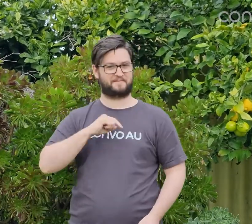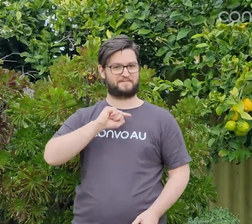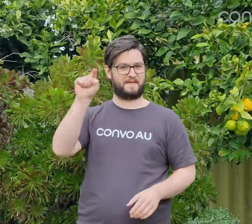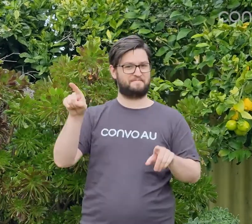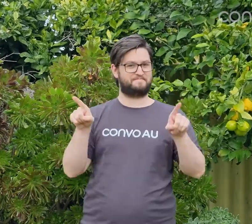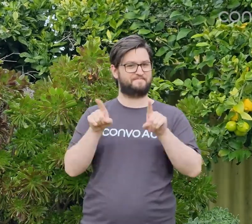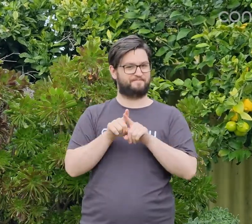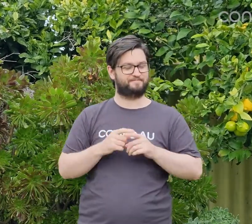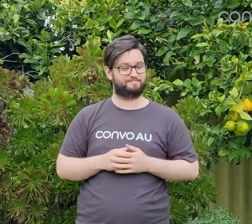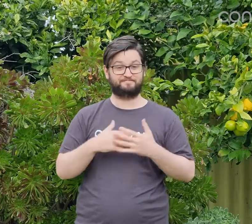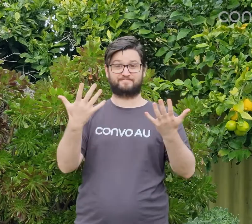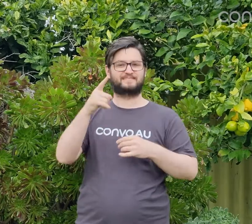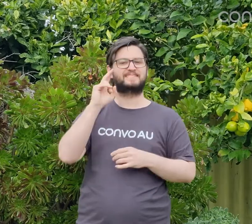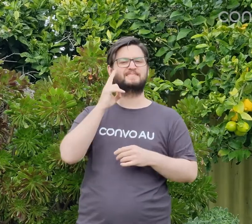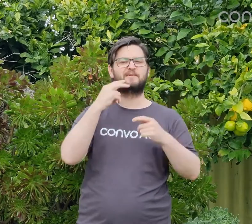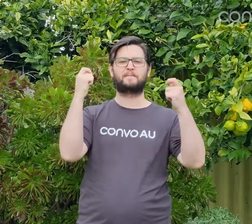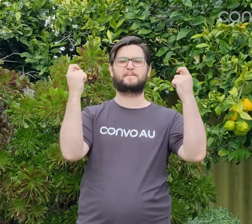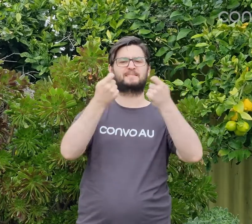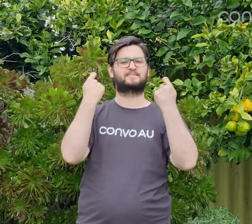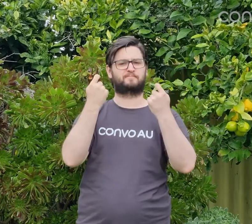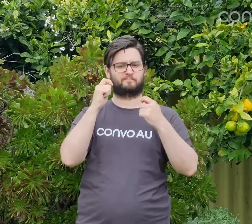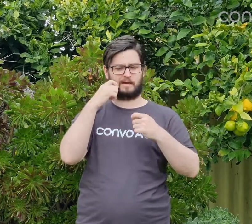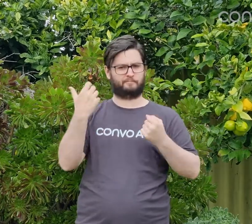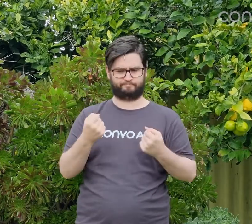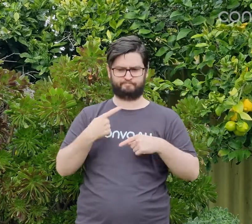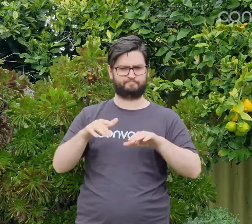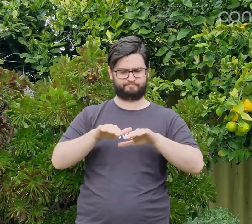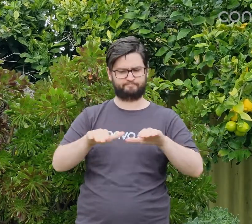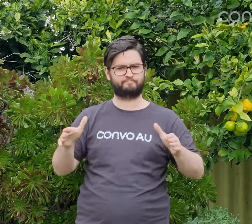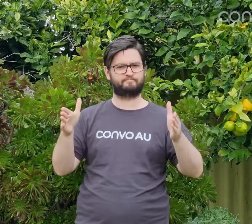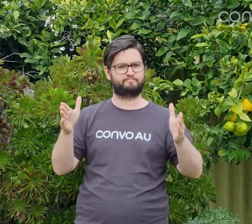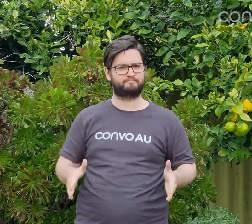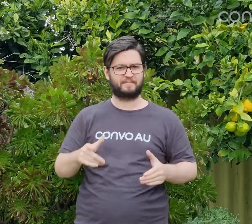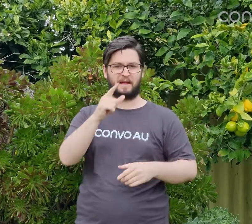Yes, I’m coming too! Convo Australia will have a stall at the Deaf Festival,